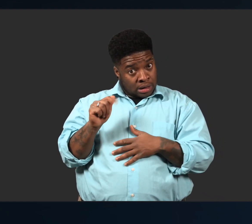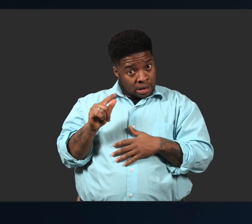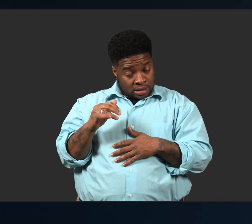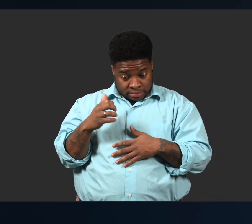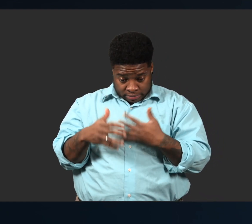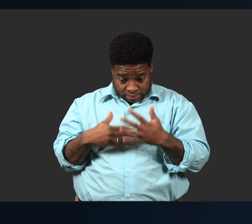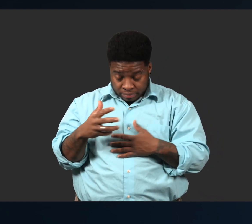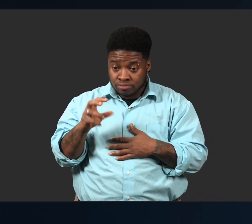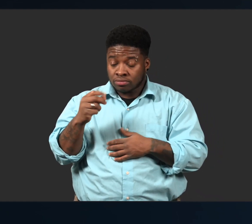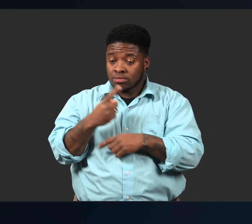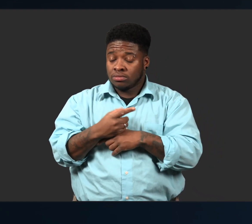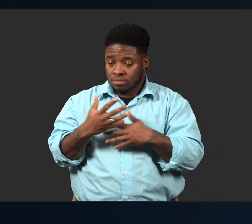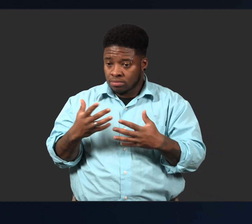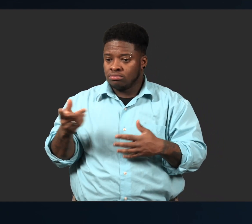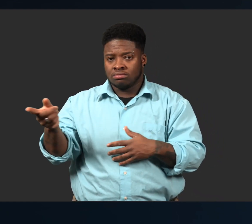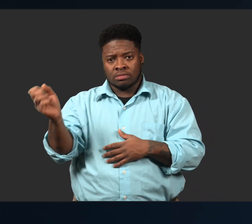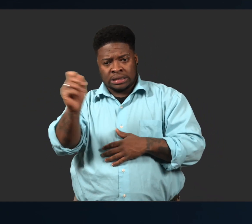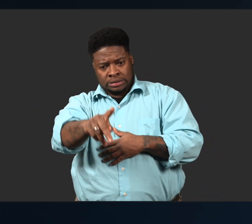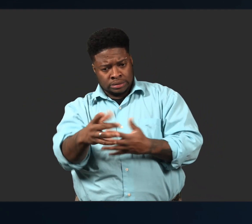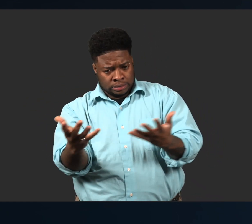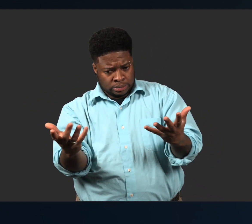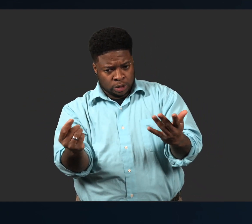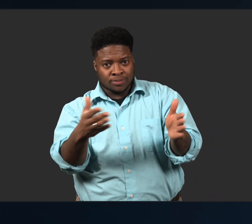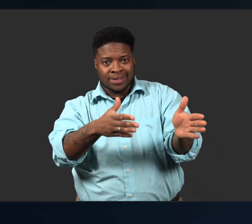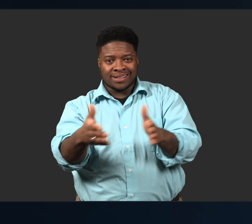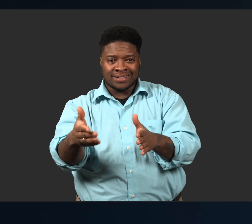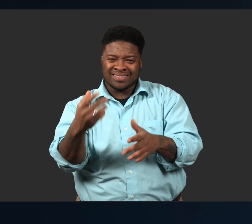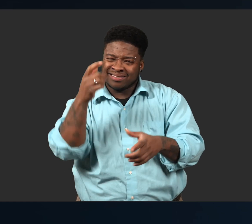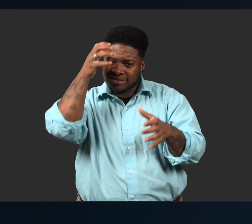Getting back to Alice, after she's finished the 30 days of the inpatient program, she's asked to think about